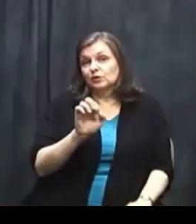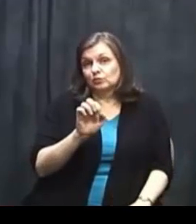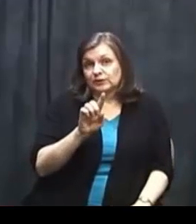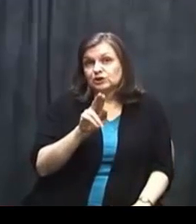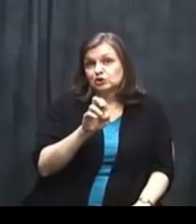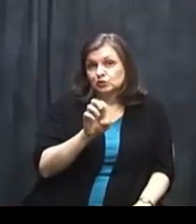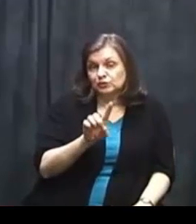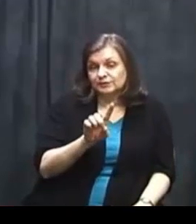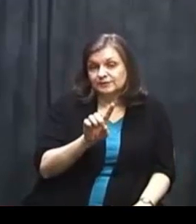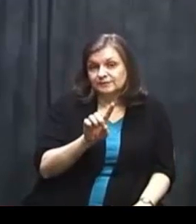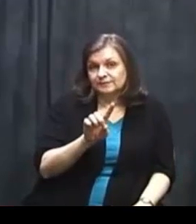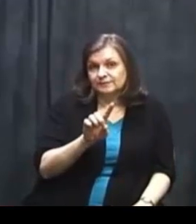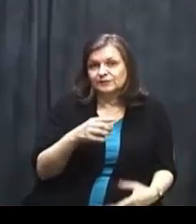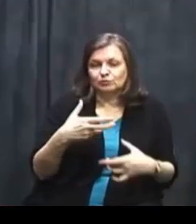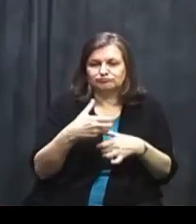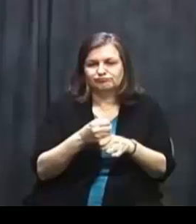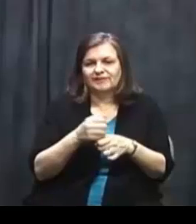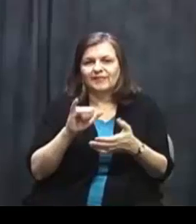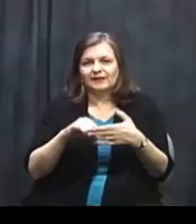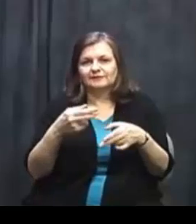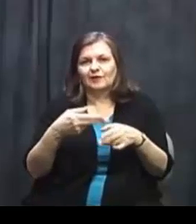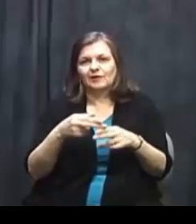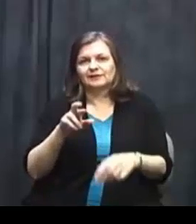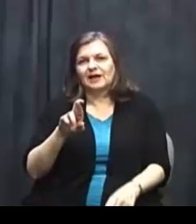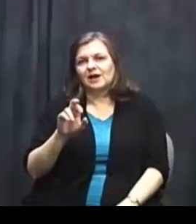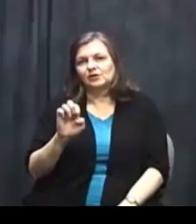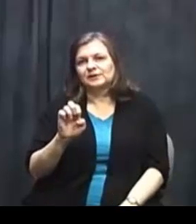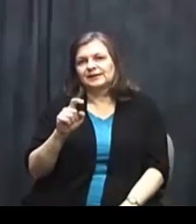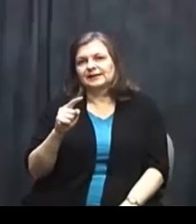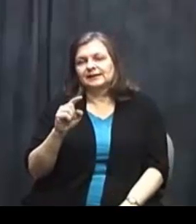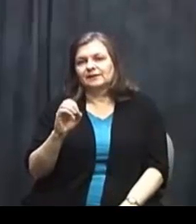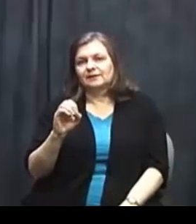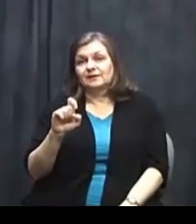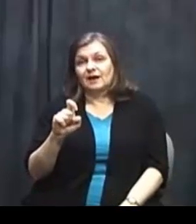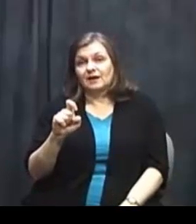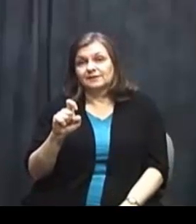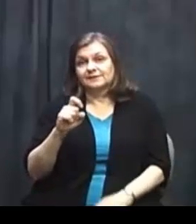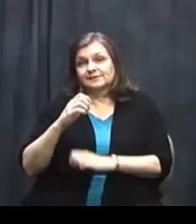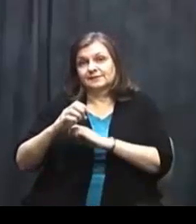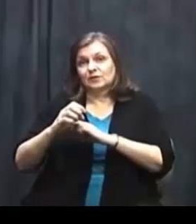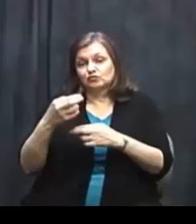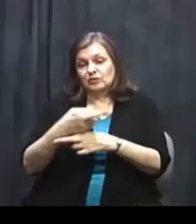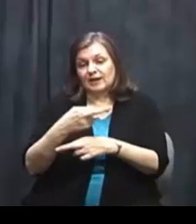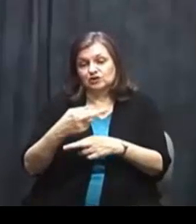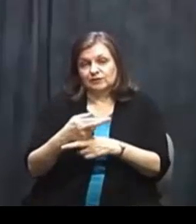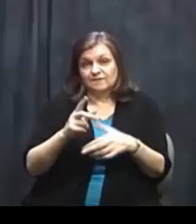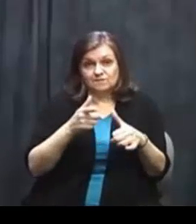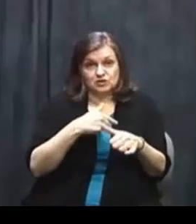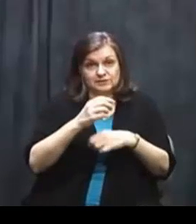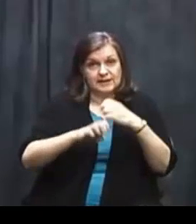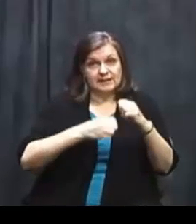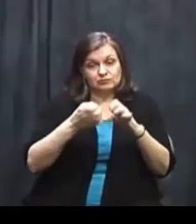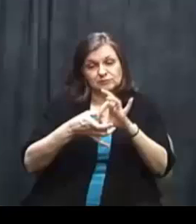right!! this is a redox reaction it loses electrons first